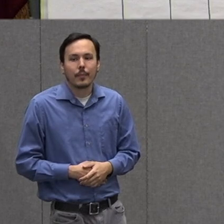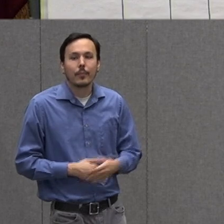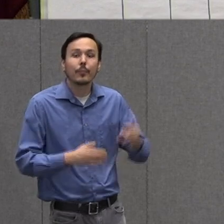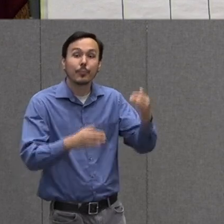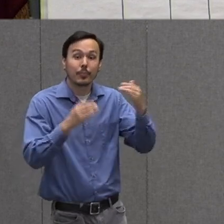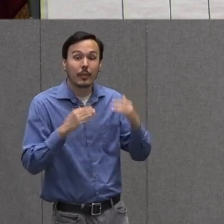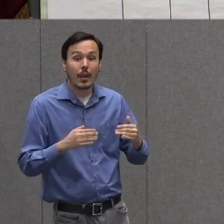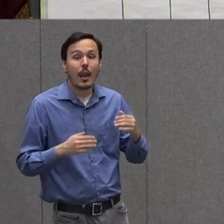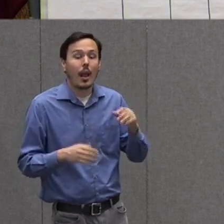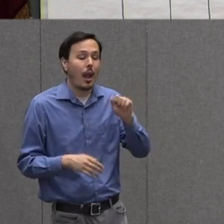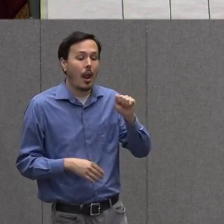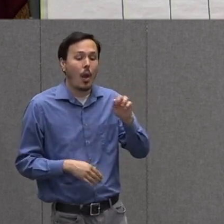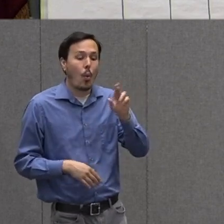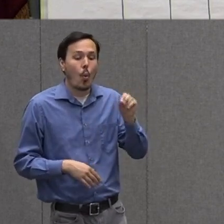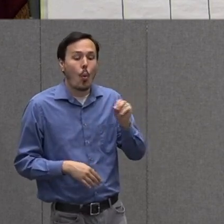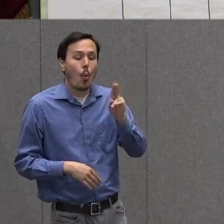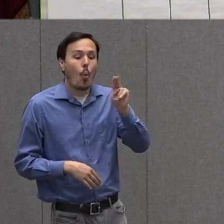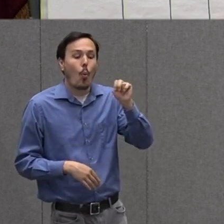And around the world.